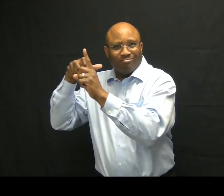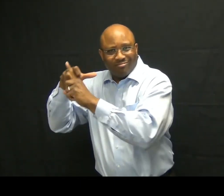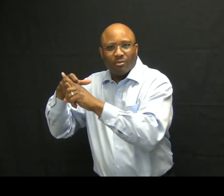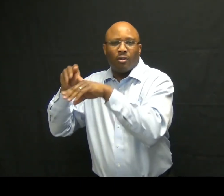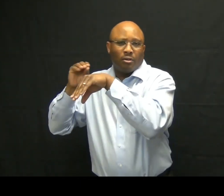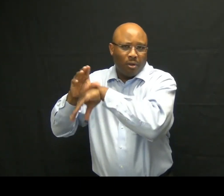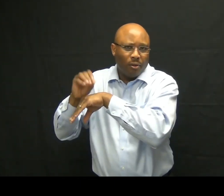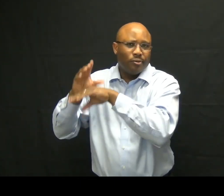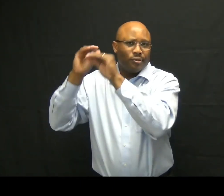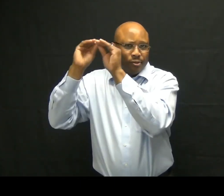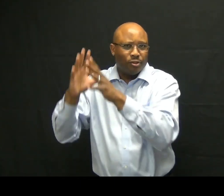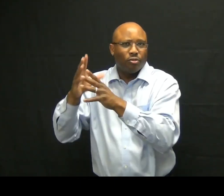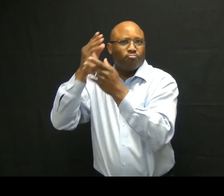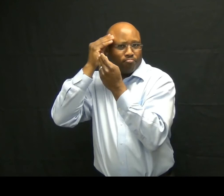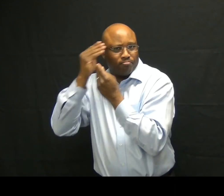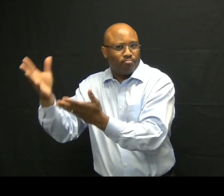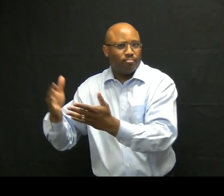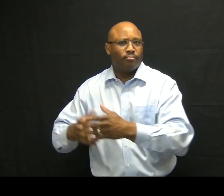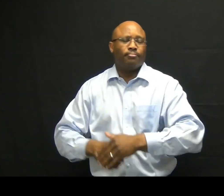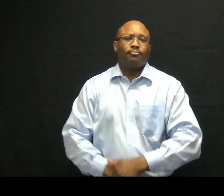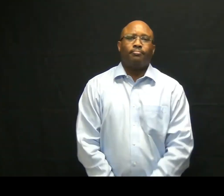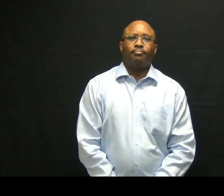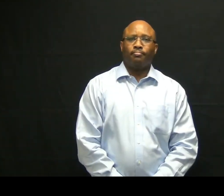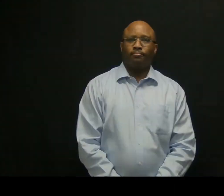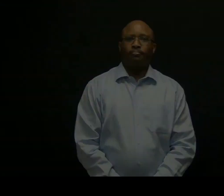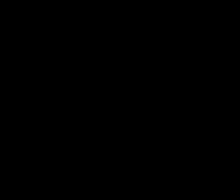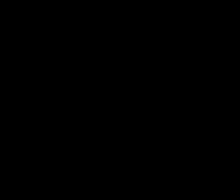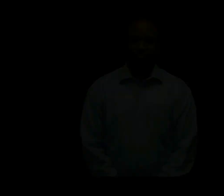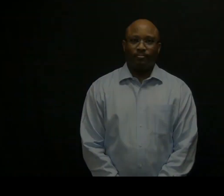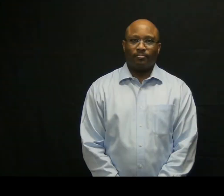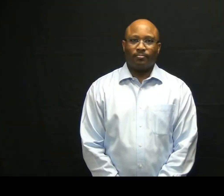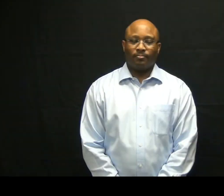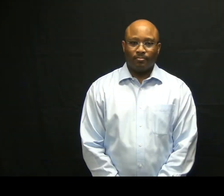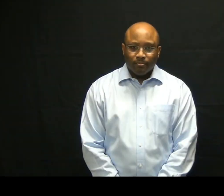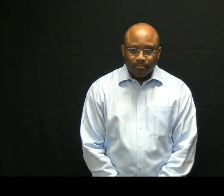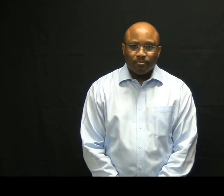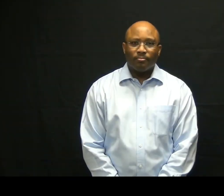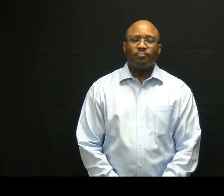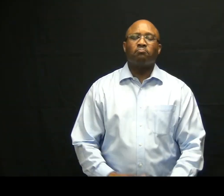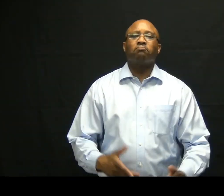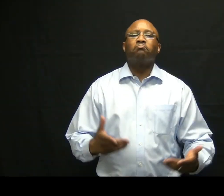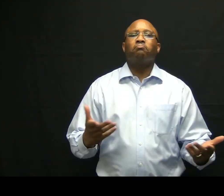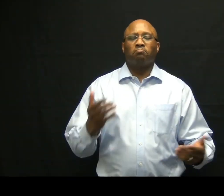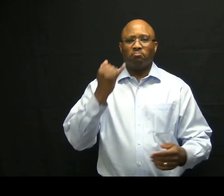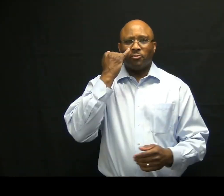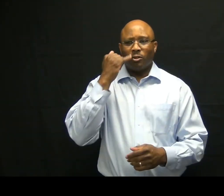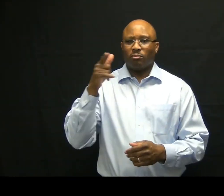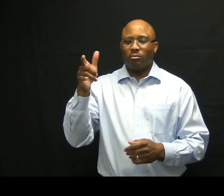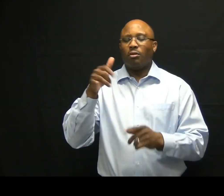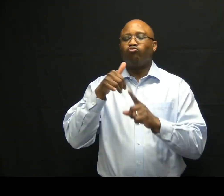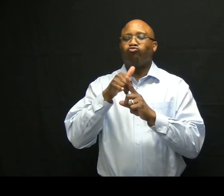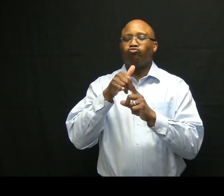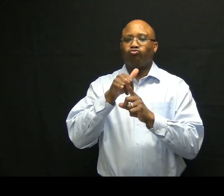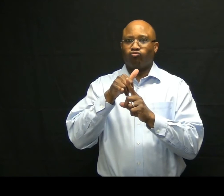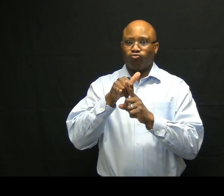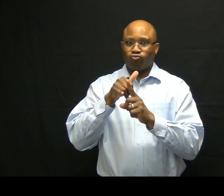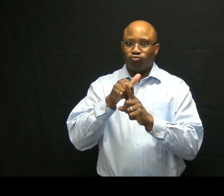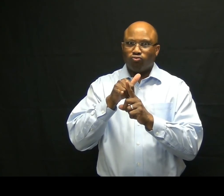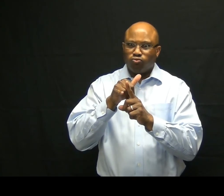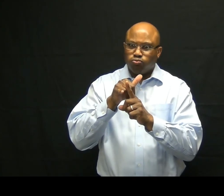his/her victims continue to suffer. If it is clear that a youth is bullying others,